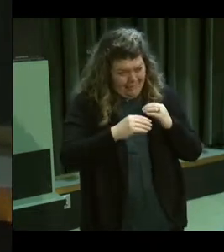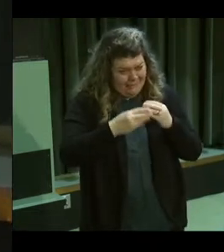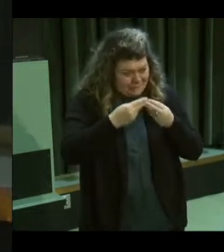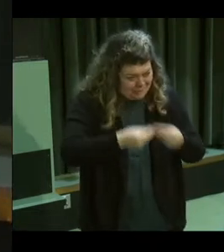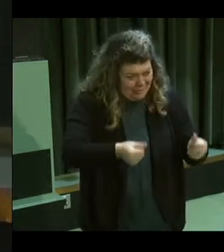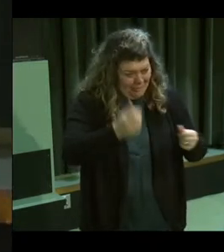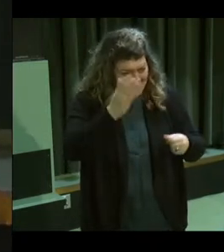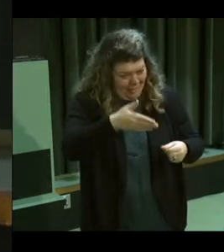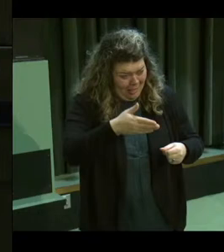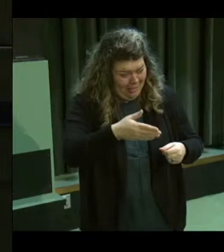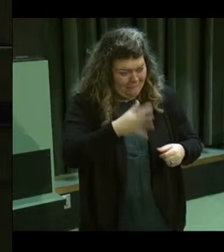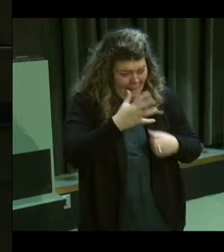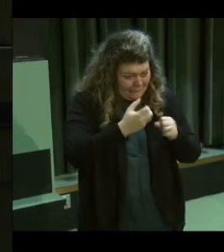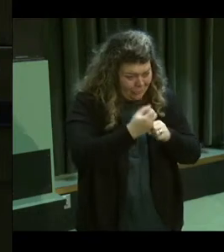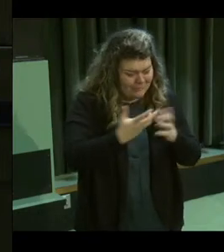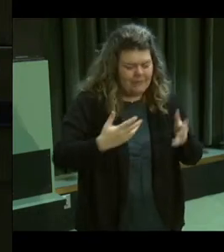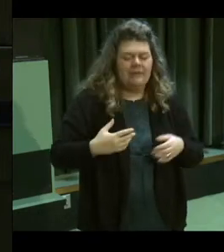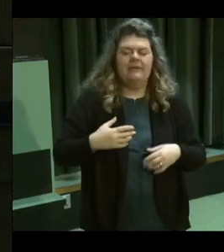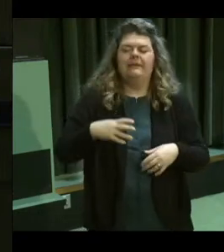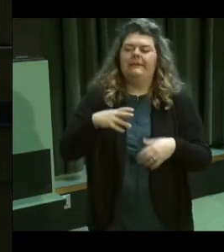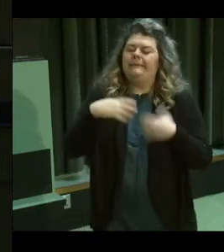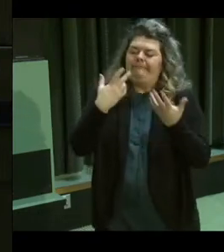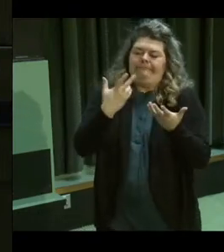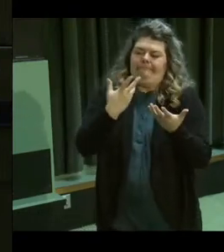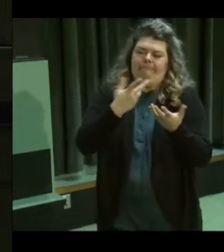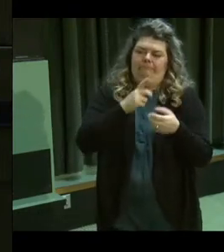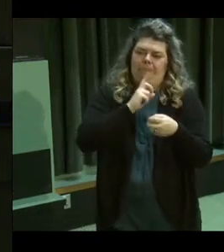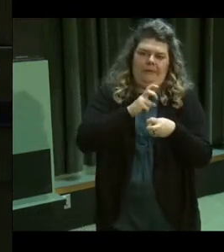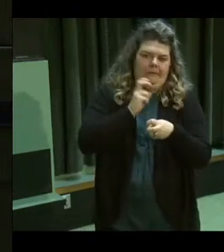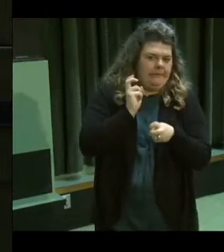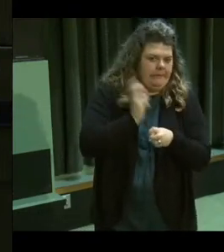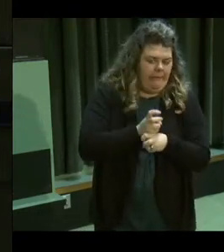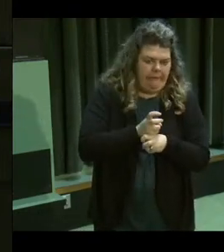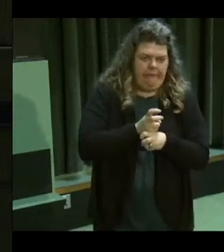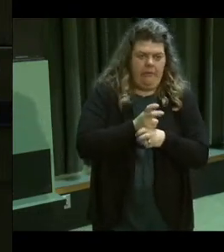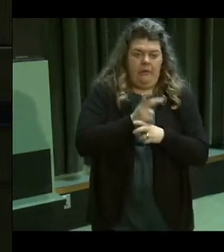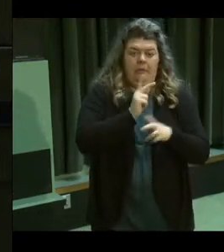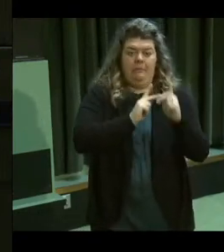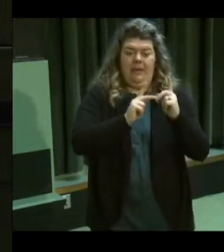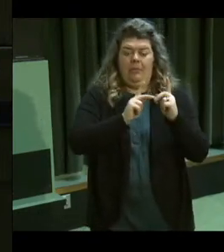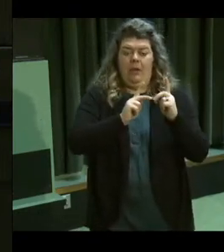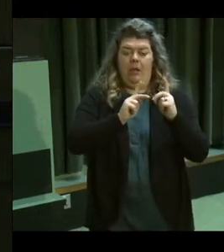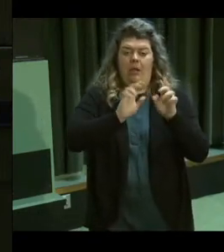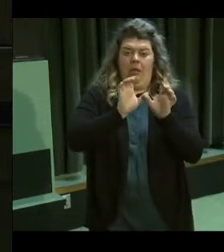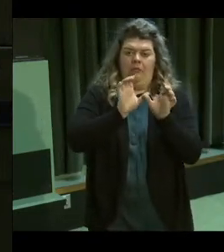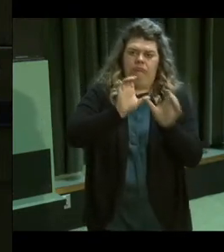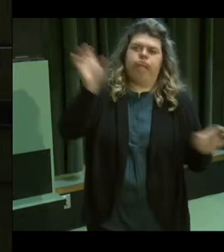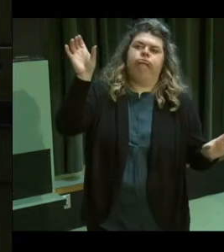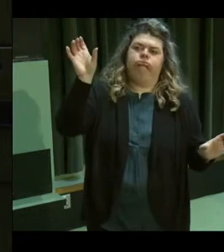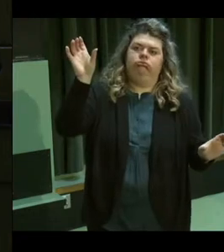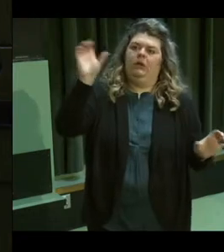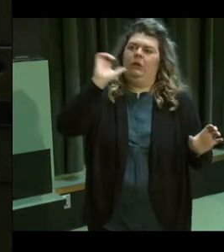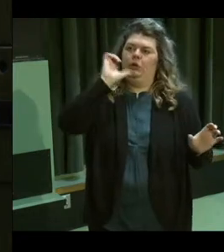years? It's just so hard. We just don't have when you